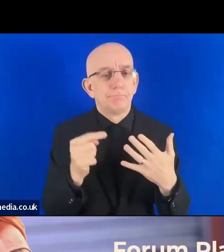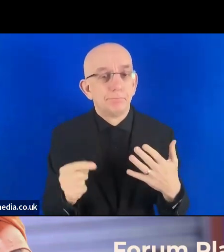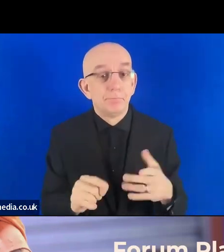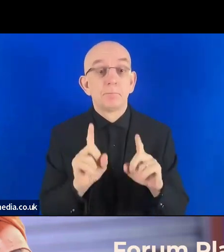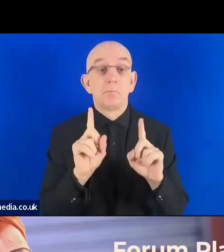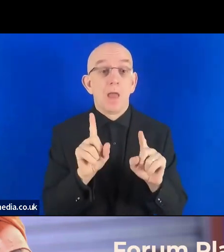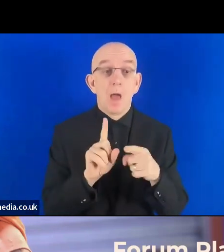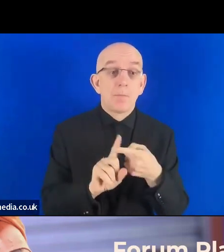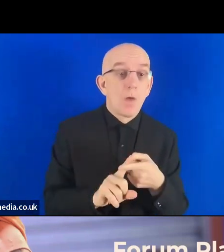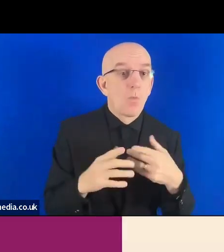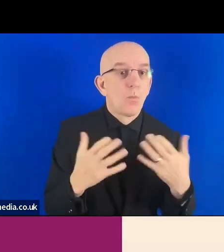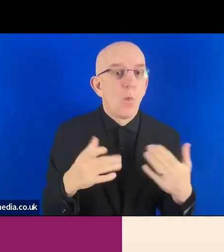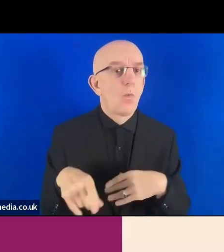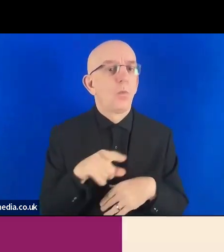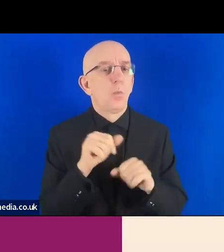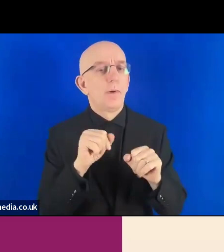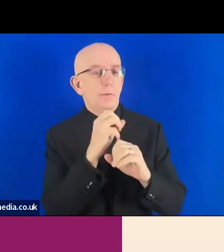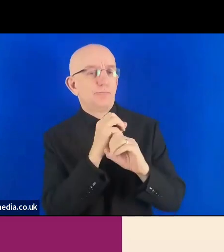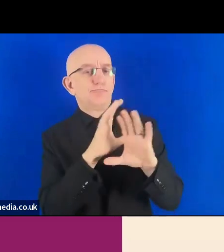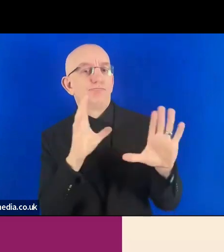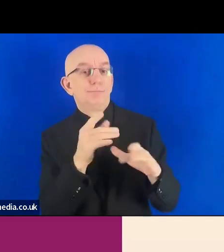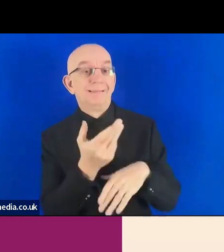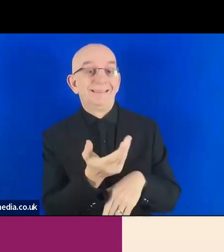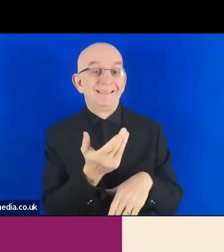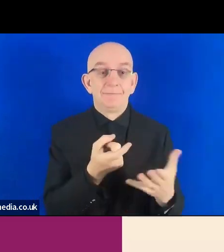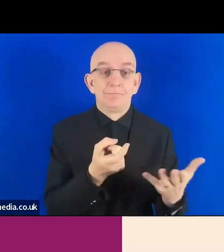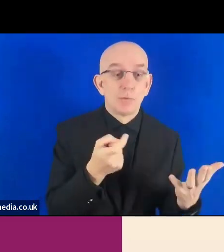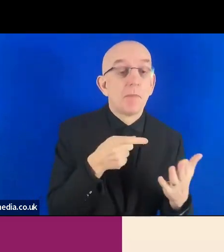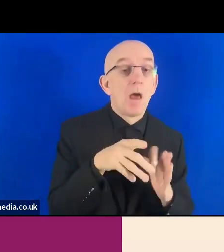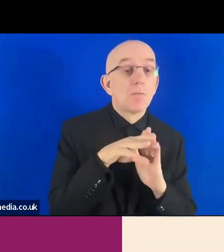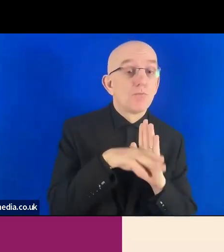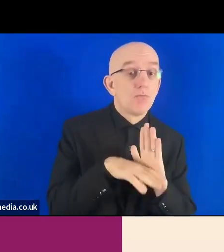We're also going to be talking about, getting onto the forum app,